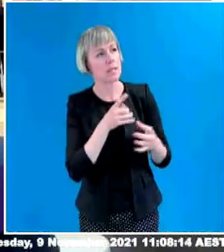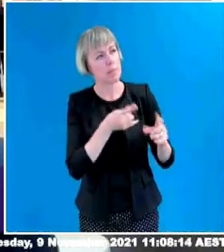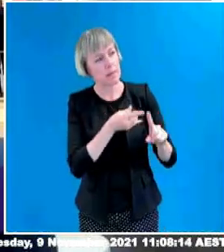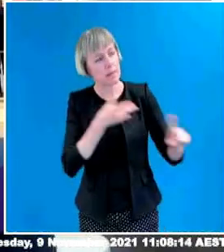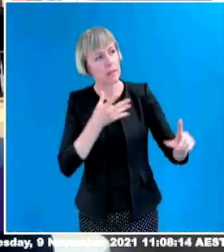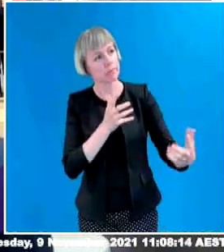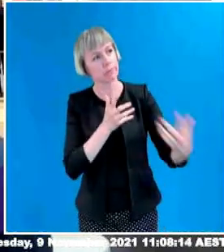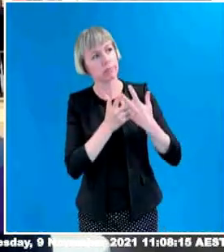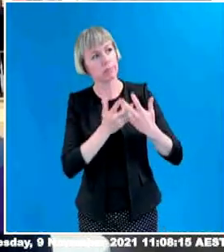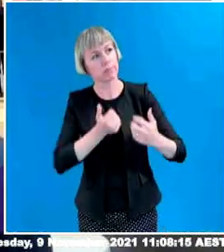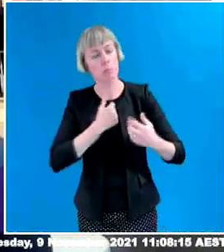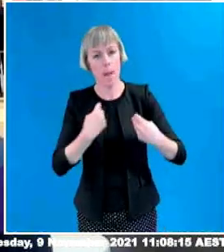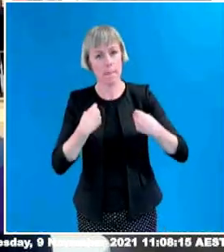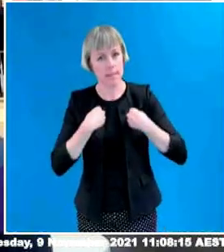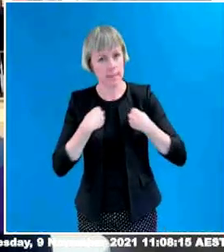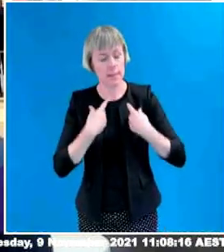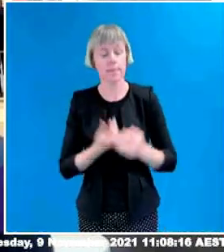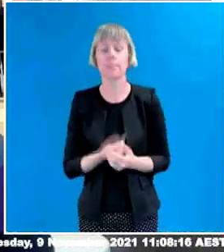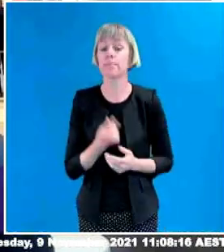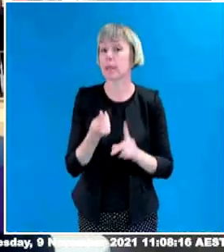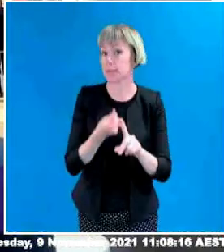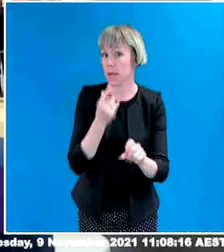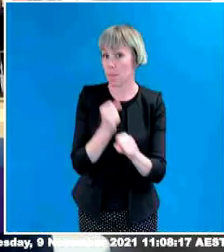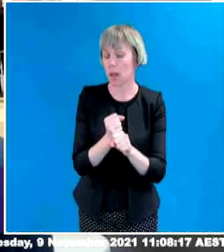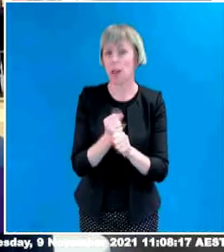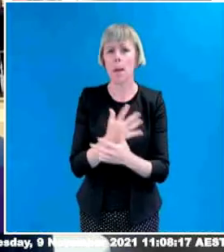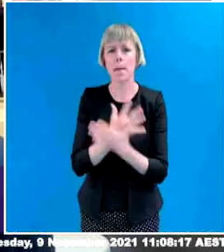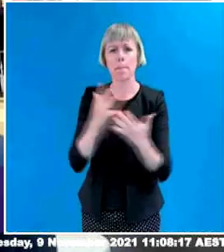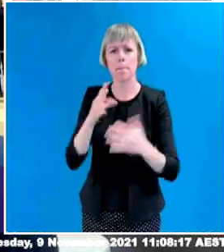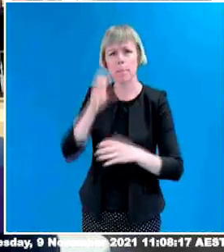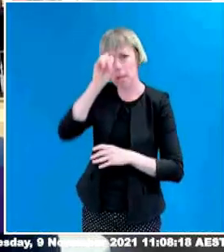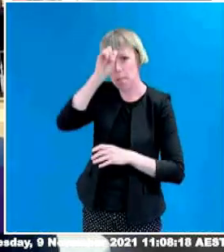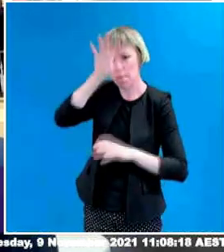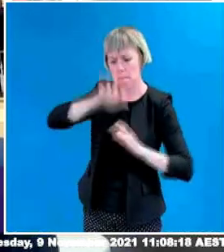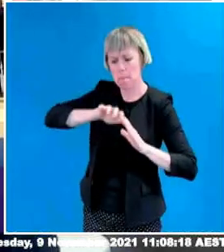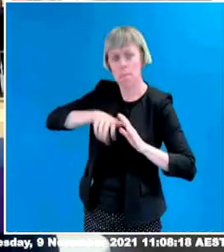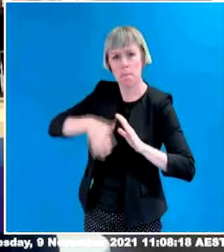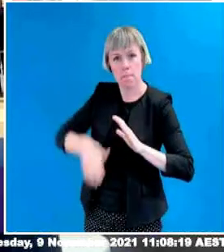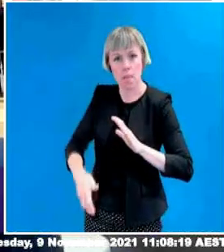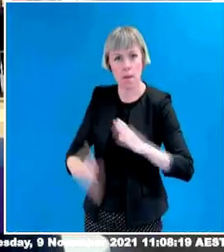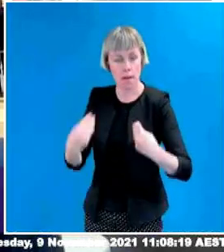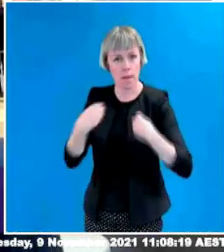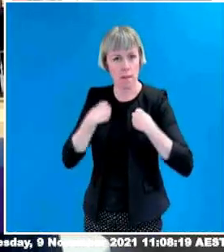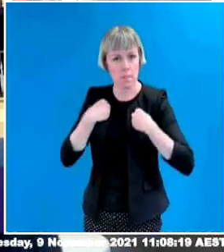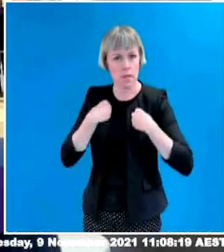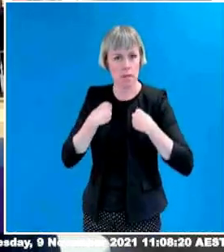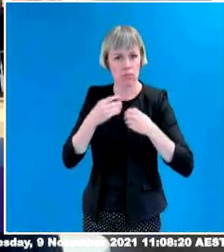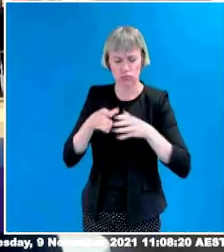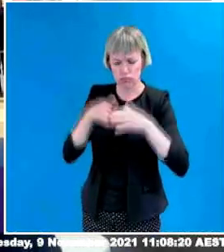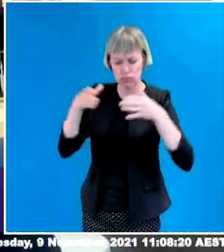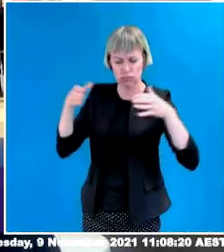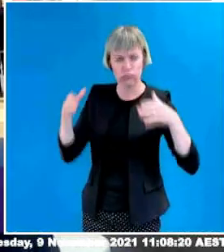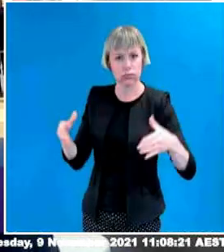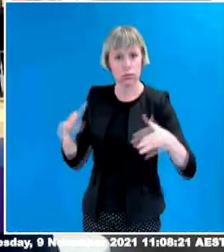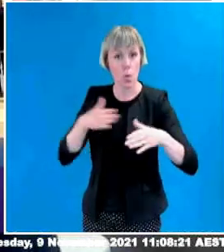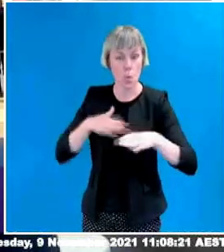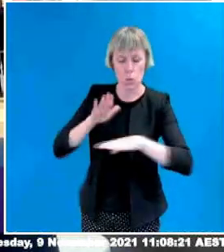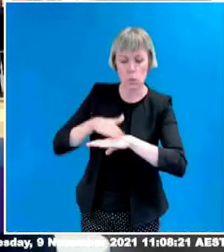For example, if a large mining company was looking at a establishing a new mine